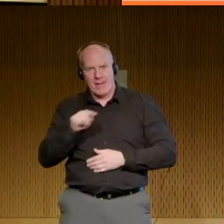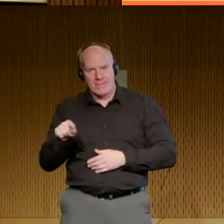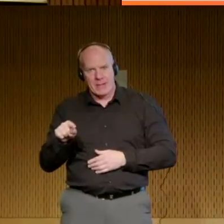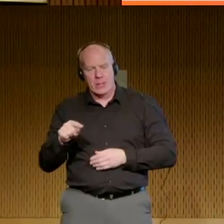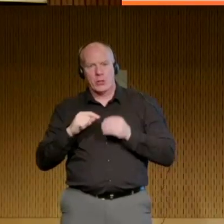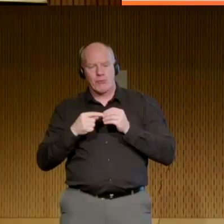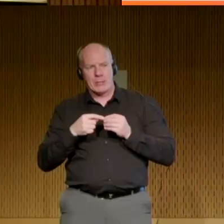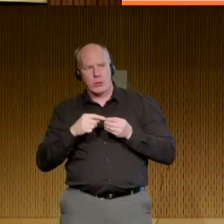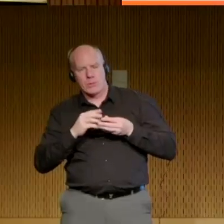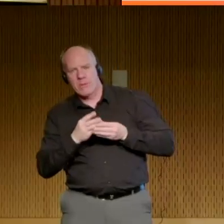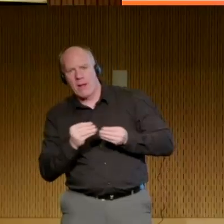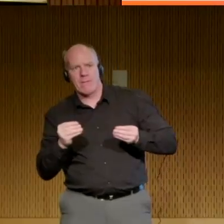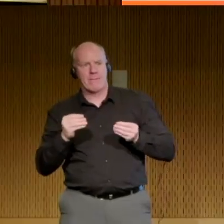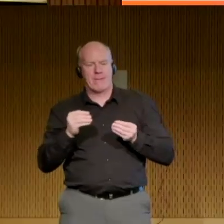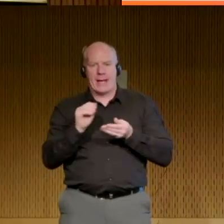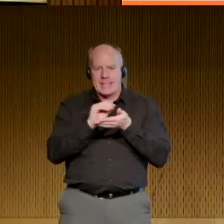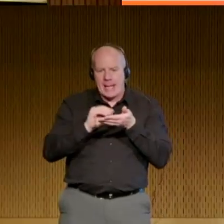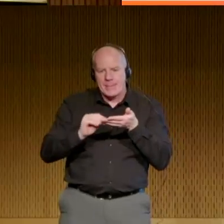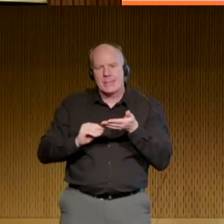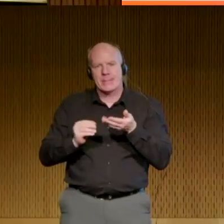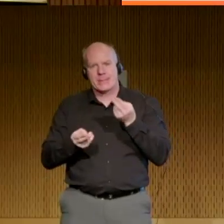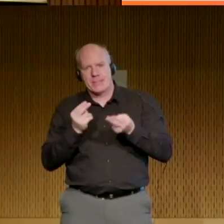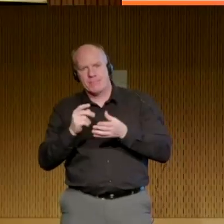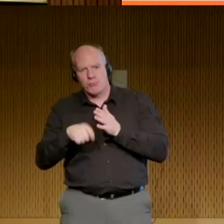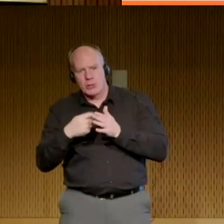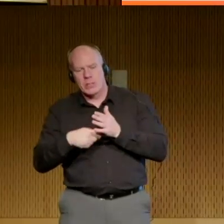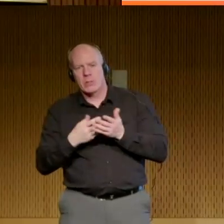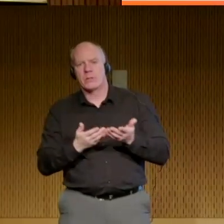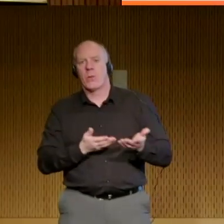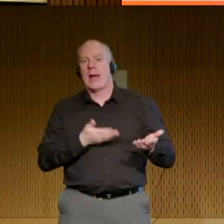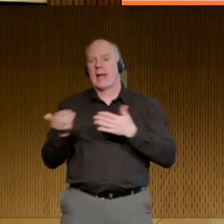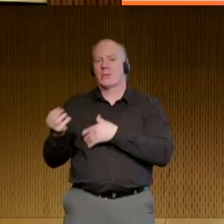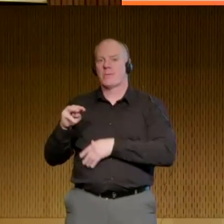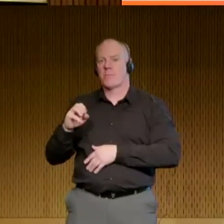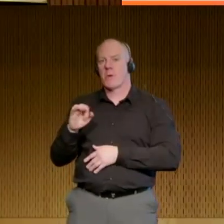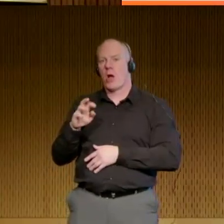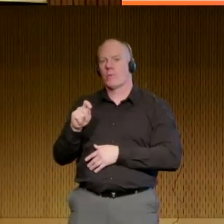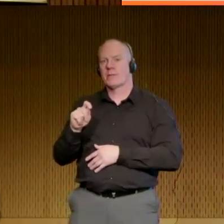to tackle their assignments and projects. So I'm going to hand over to Margaret Stafford now who's